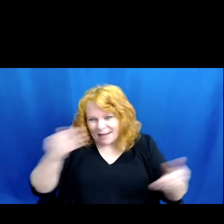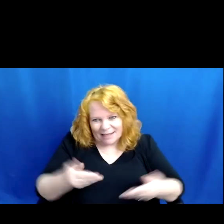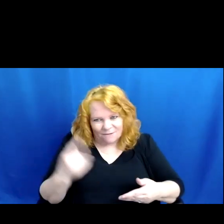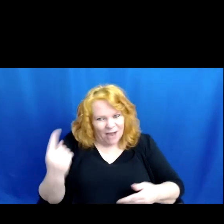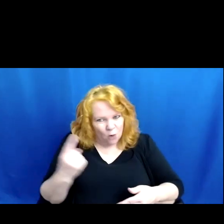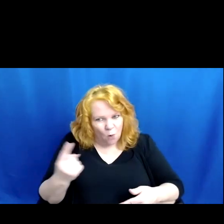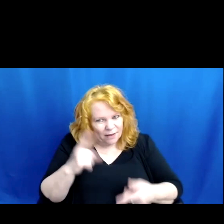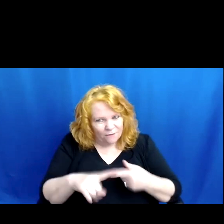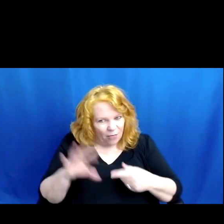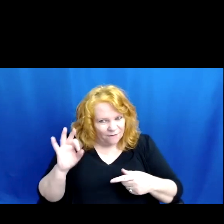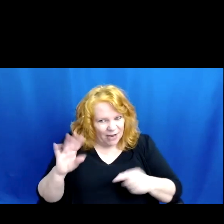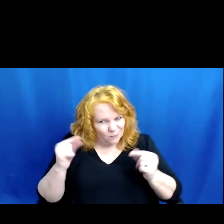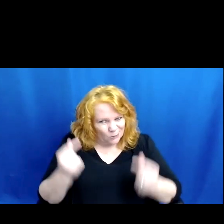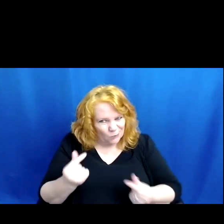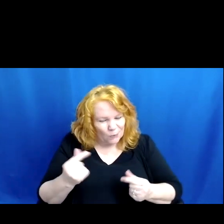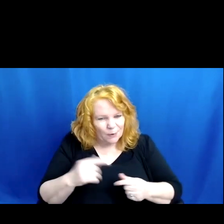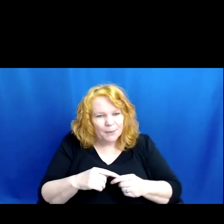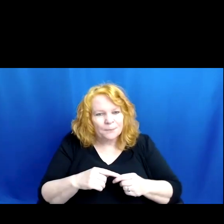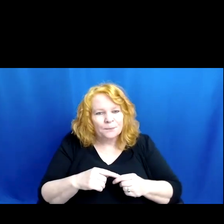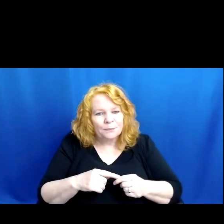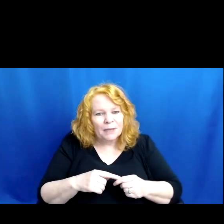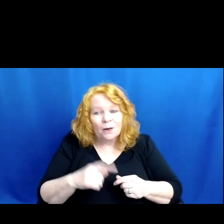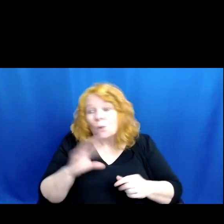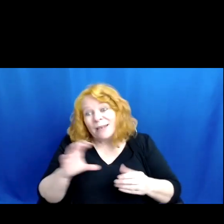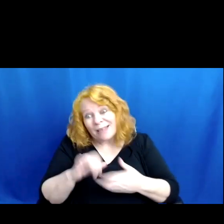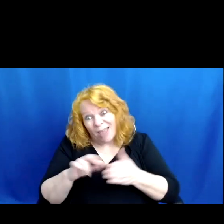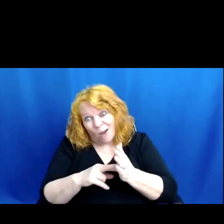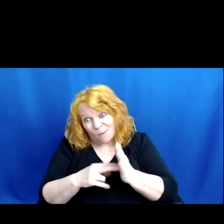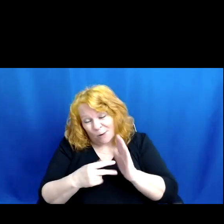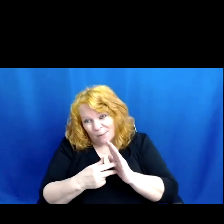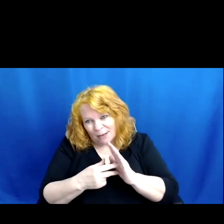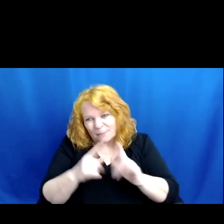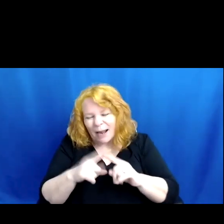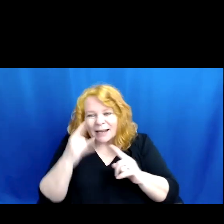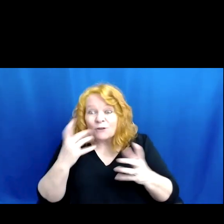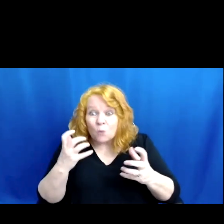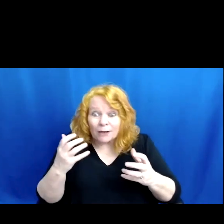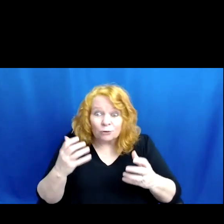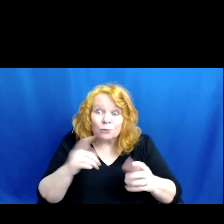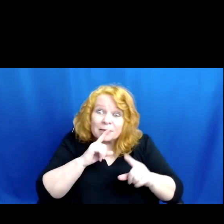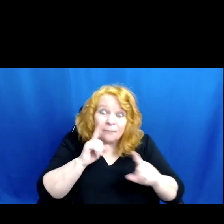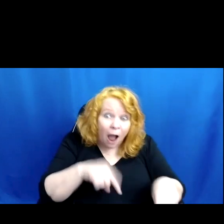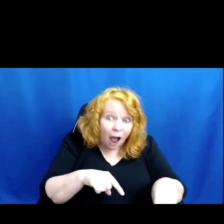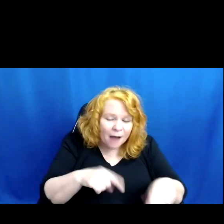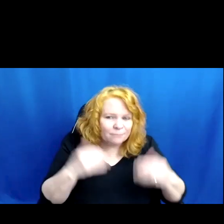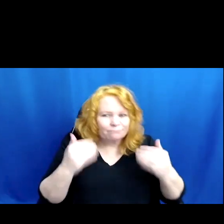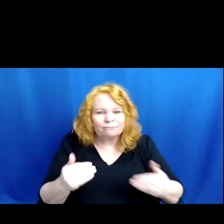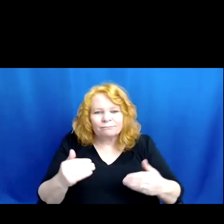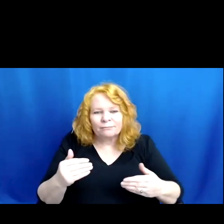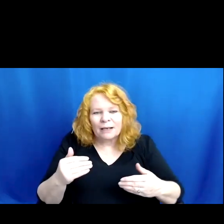We have purposely done that. It would be awesome if you would like to share the photographs of your children next week